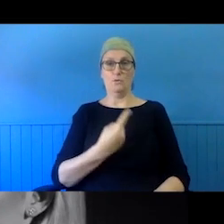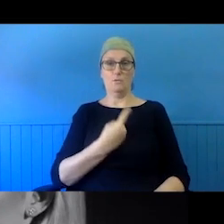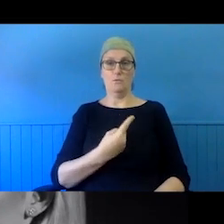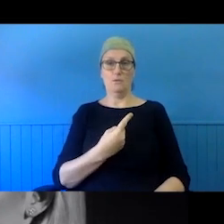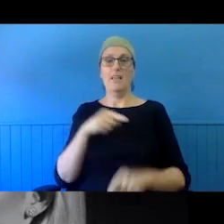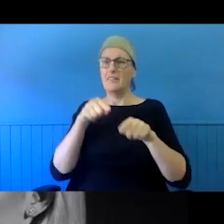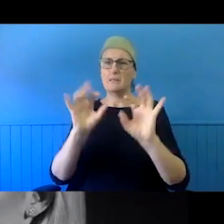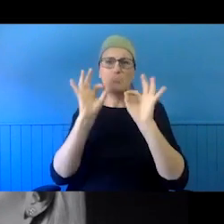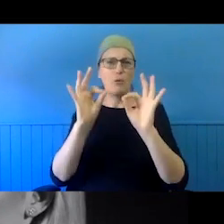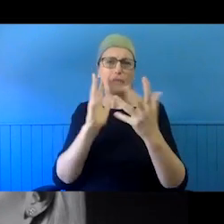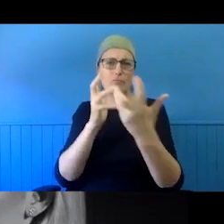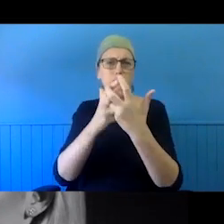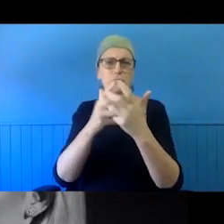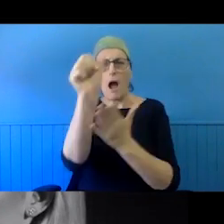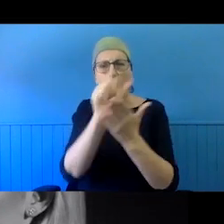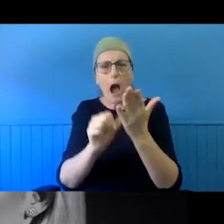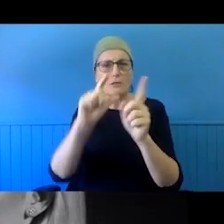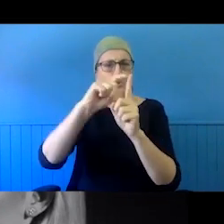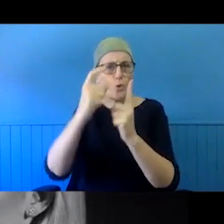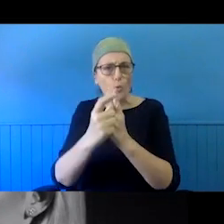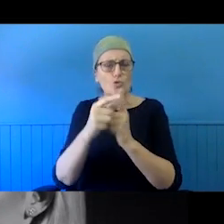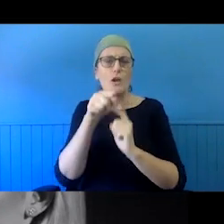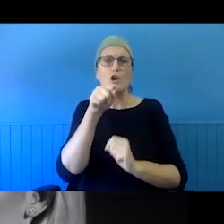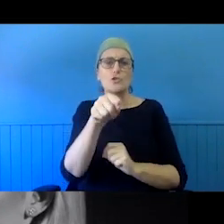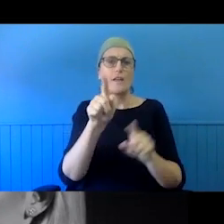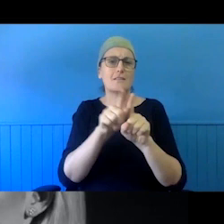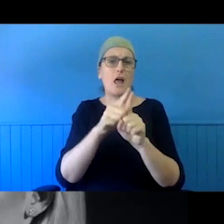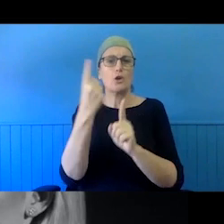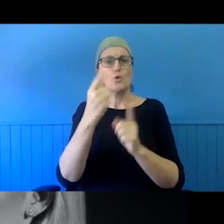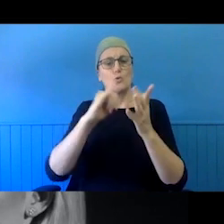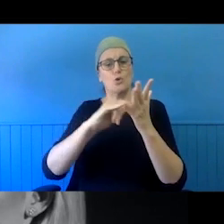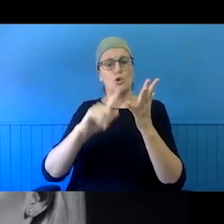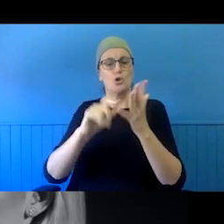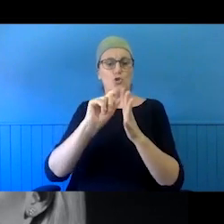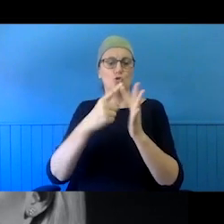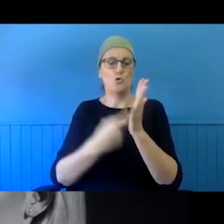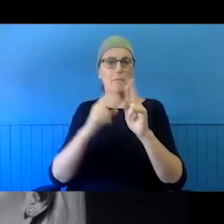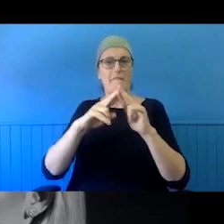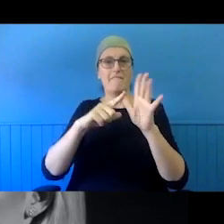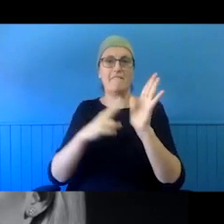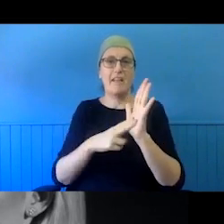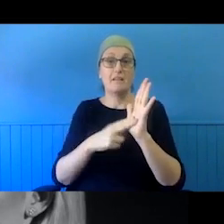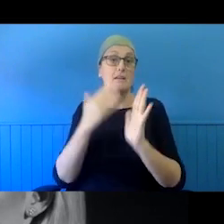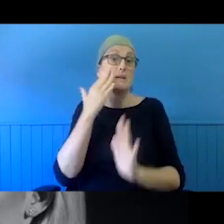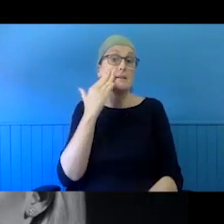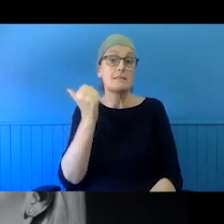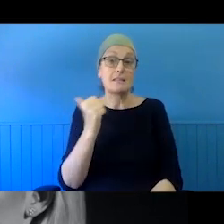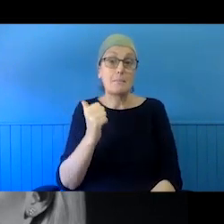and no matter how big your following - can you produce something very tailored and personal online in response to what your audience want?